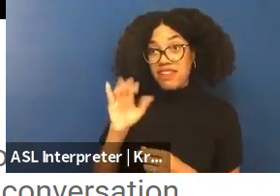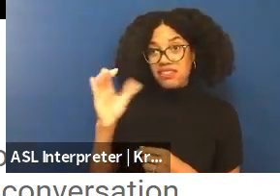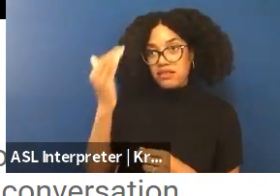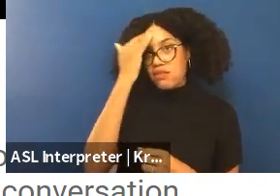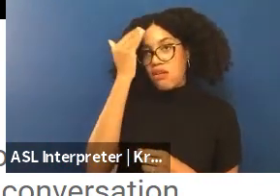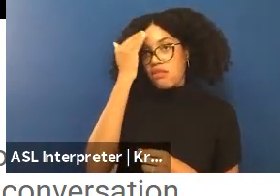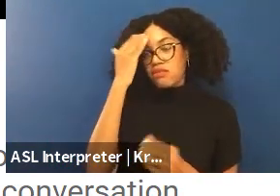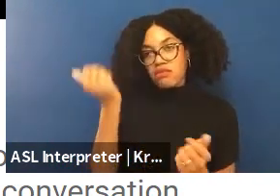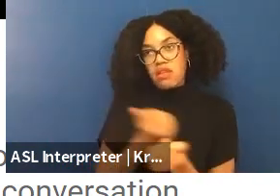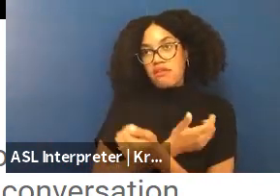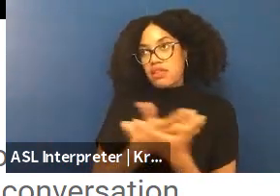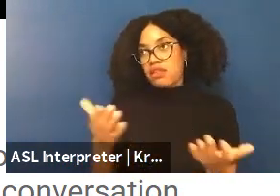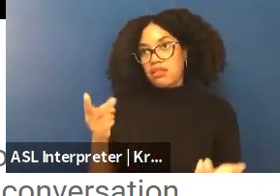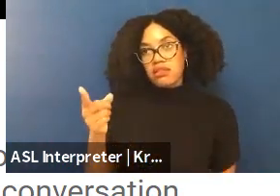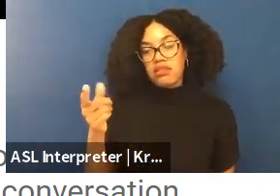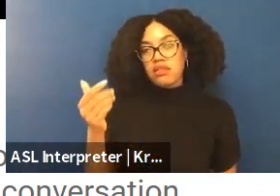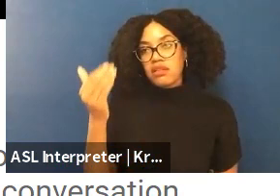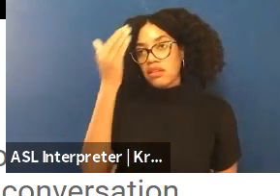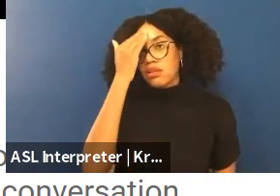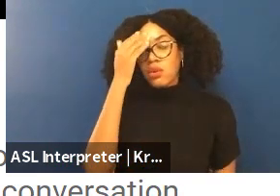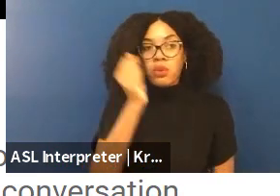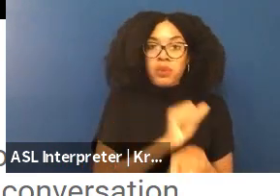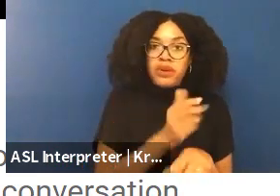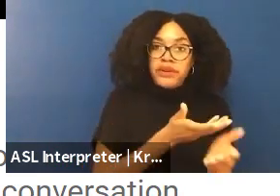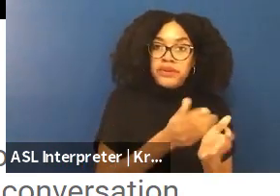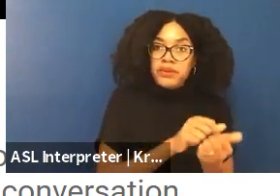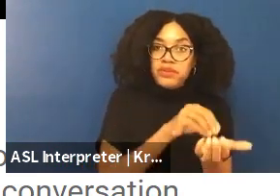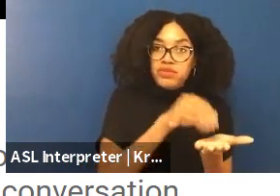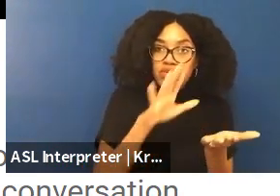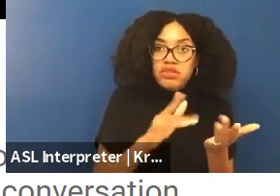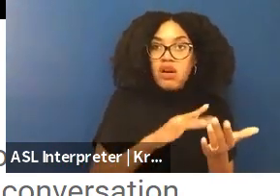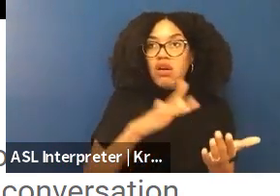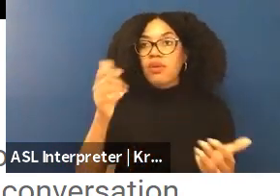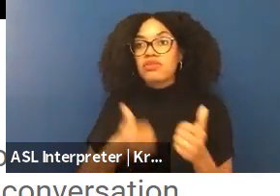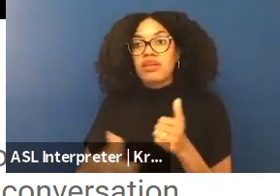the ground, you know, on the ground working with the students. So I think Lisa already mentioned